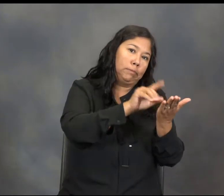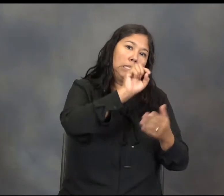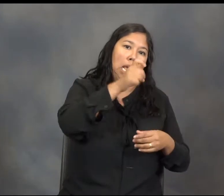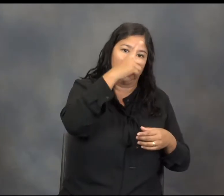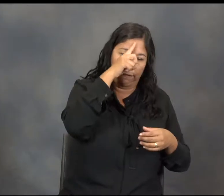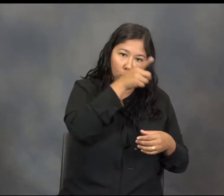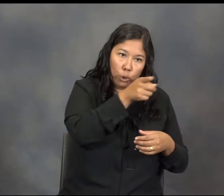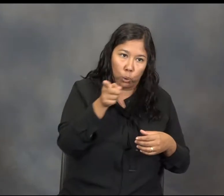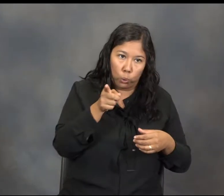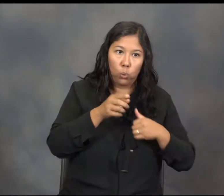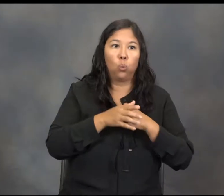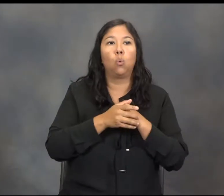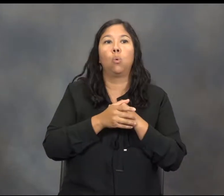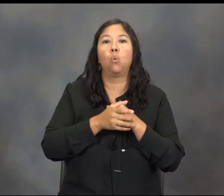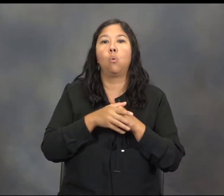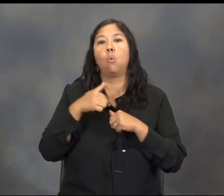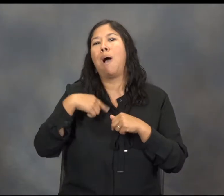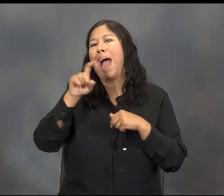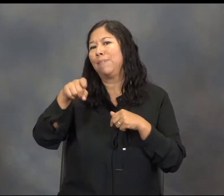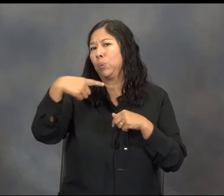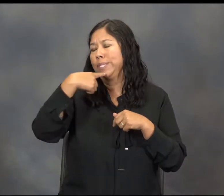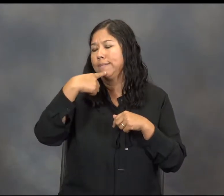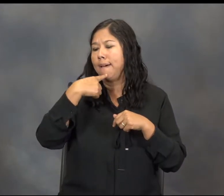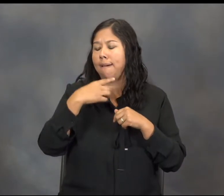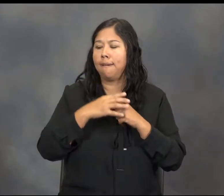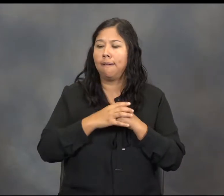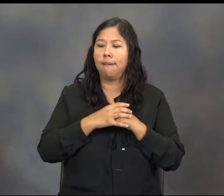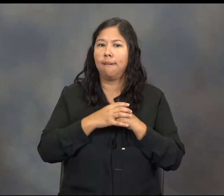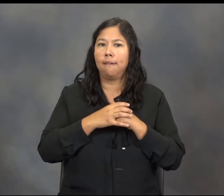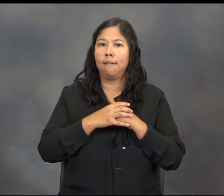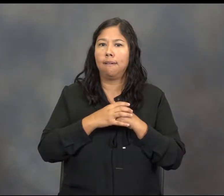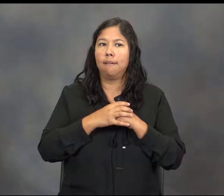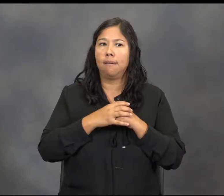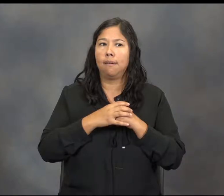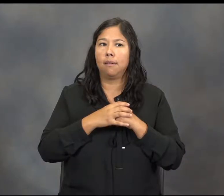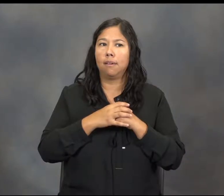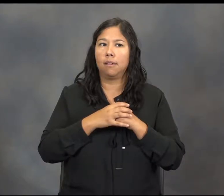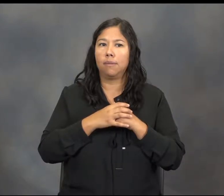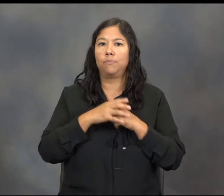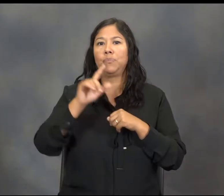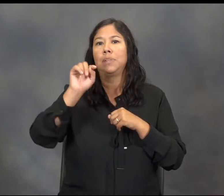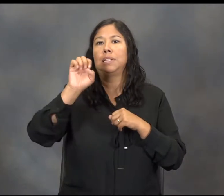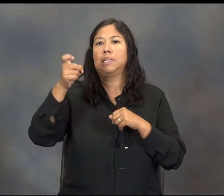I have to say that one of the best things about tax site at Community Action Duluth